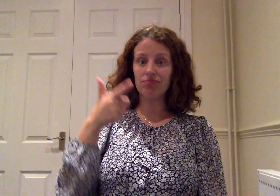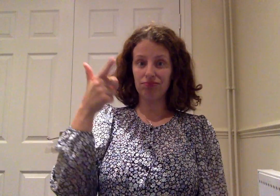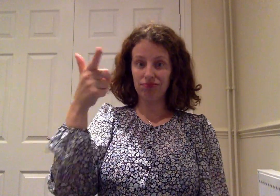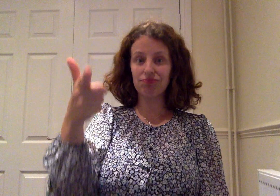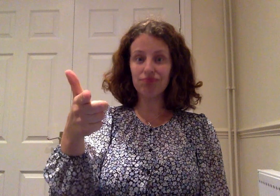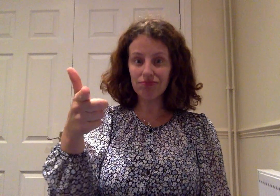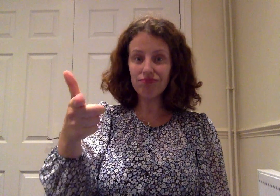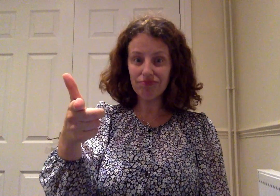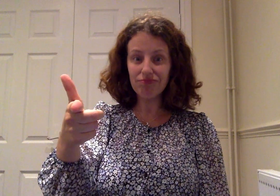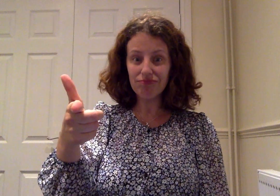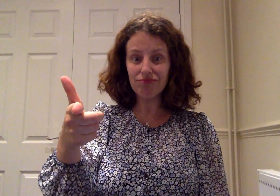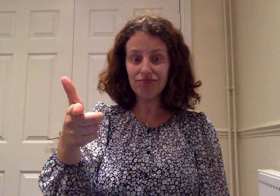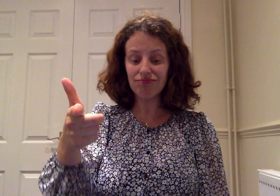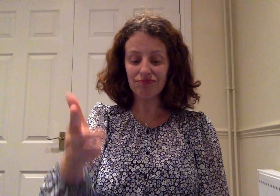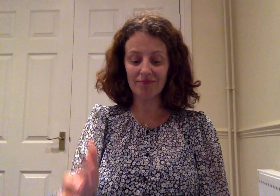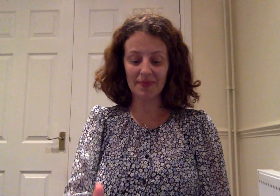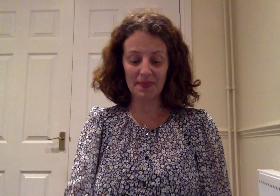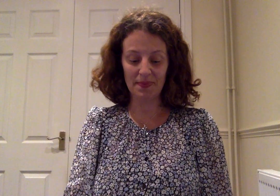"Far!"